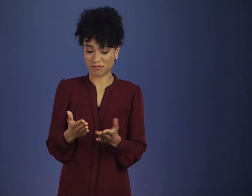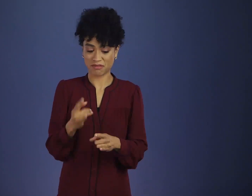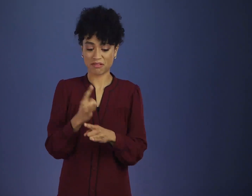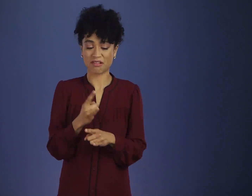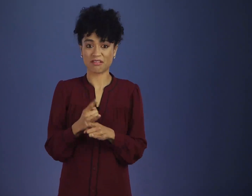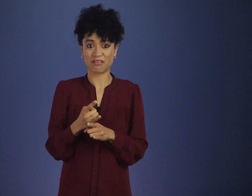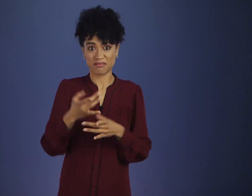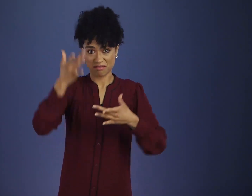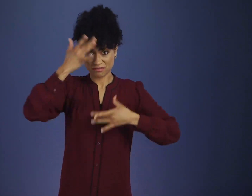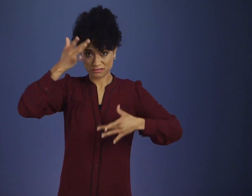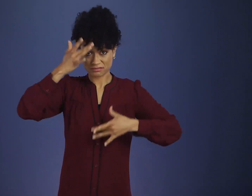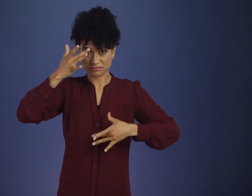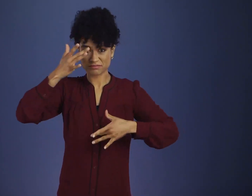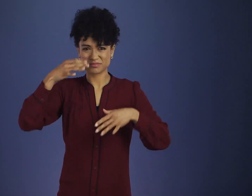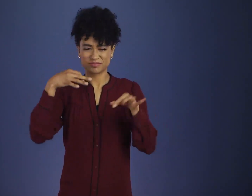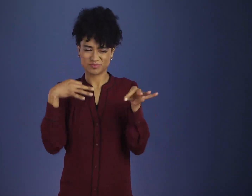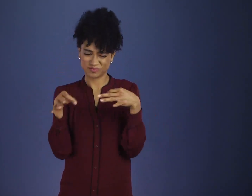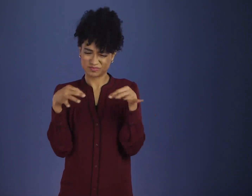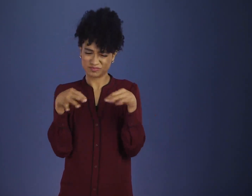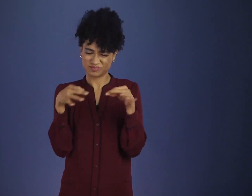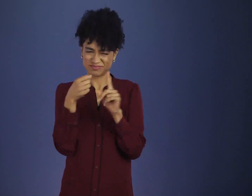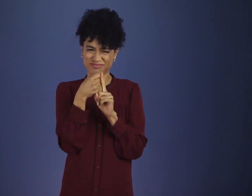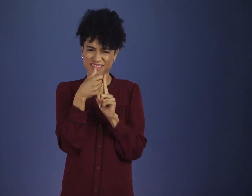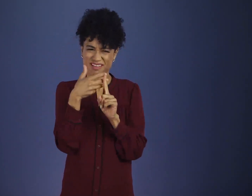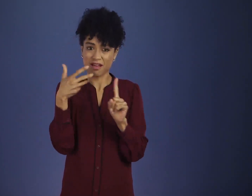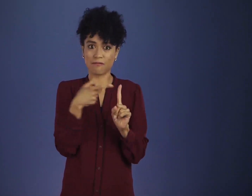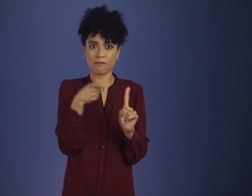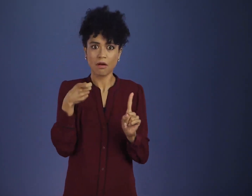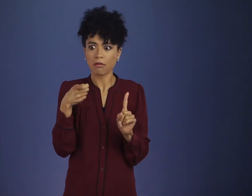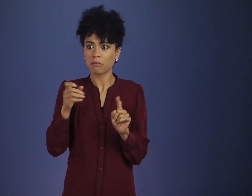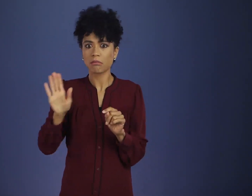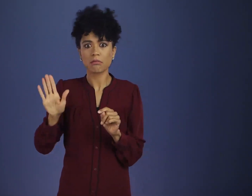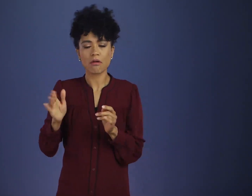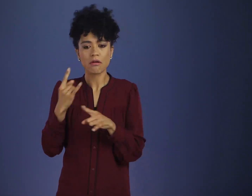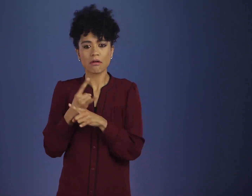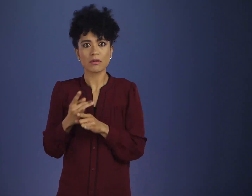In it alcoholism was described from the alcoholic's point of view,